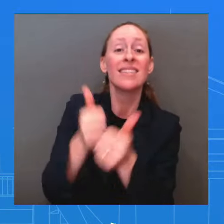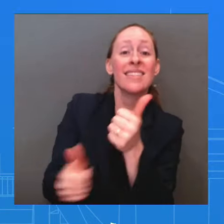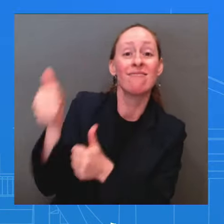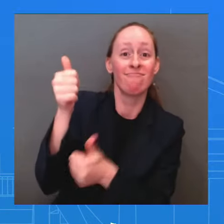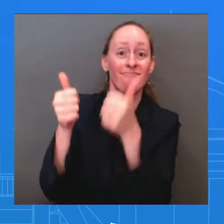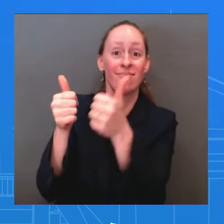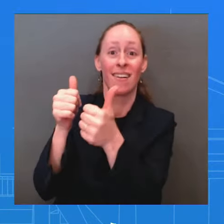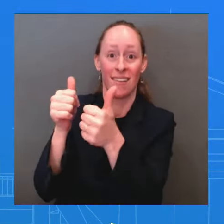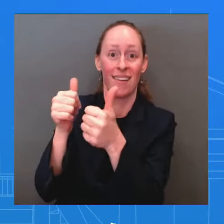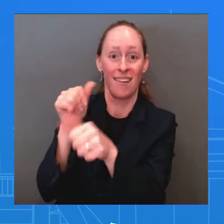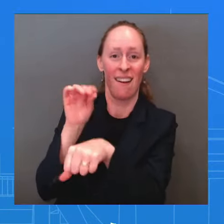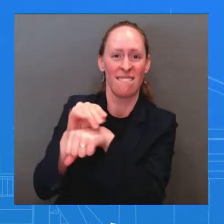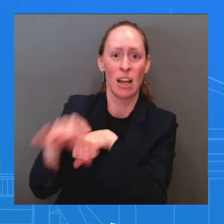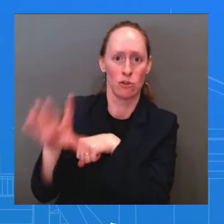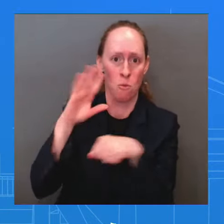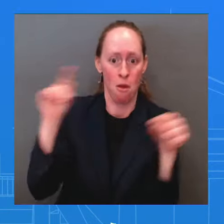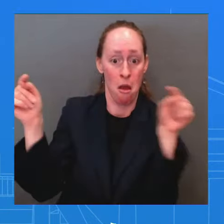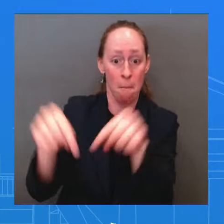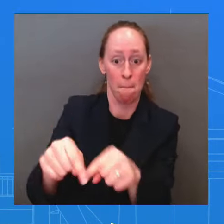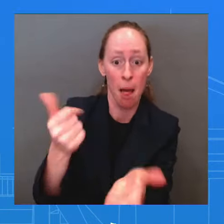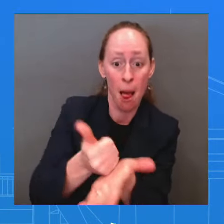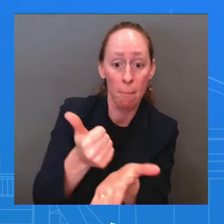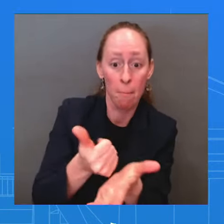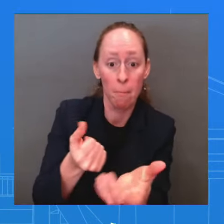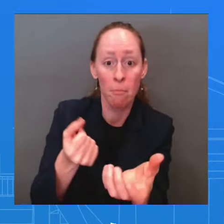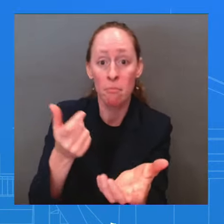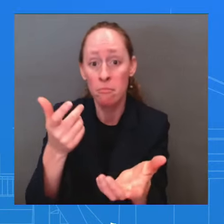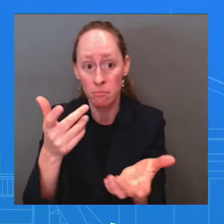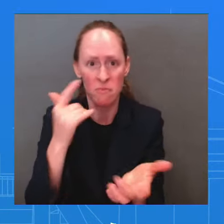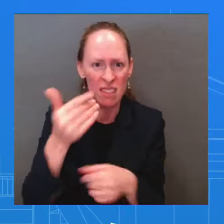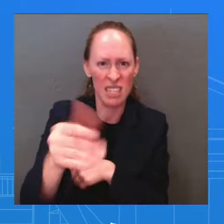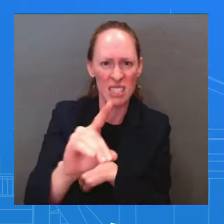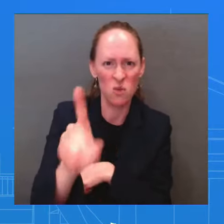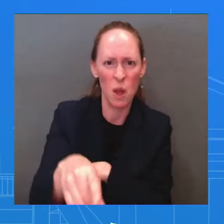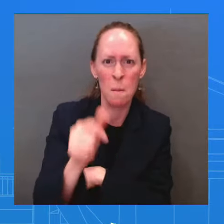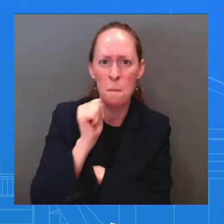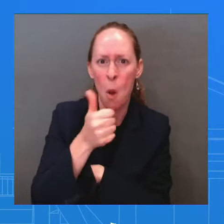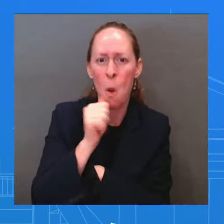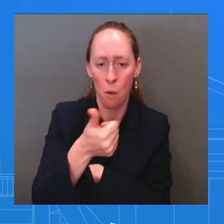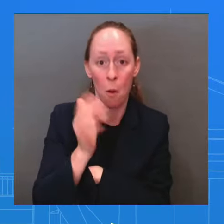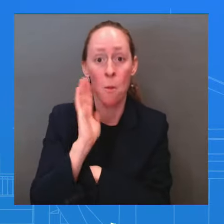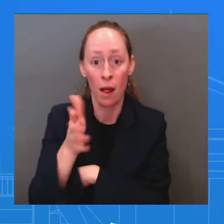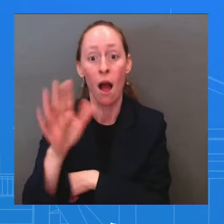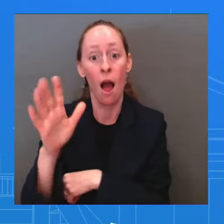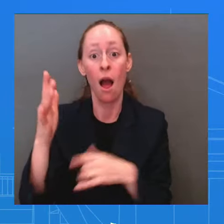Su, they're going to go to Detroit. But ultimately, these negotiations are up to the parties to work out. And we understand that,